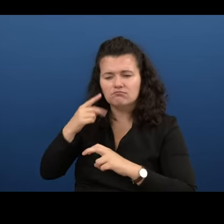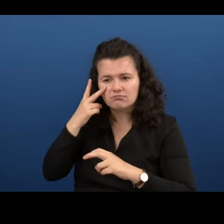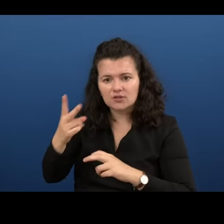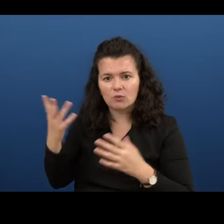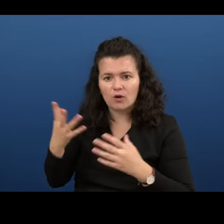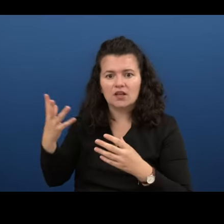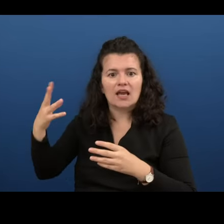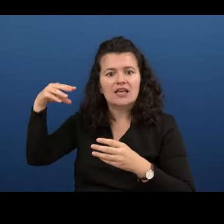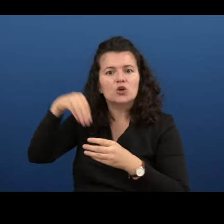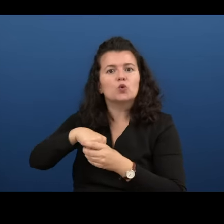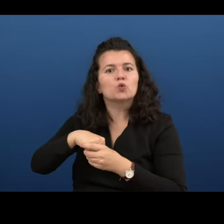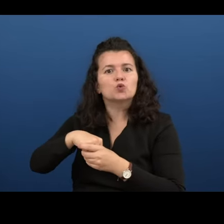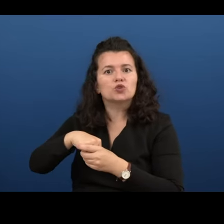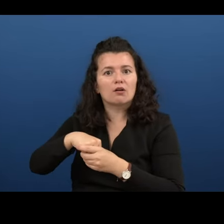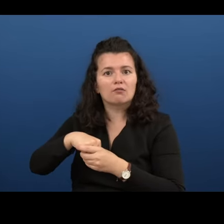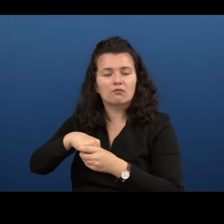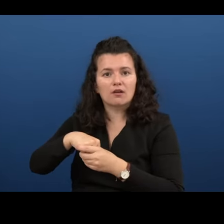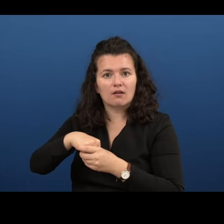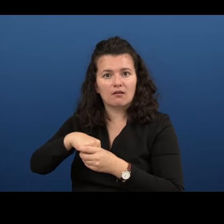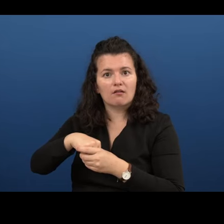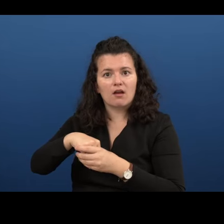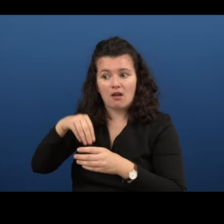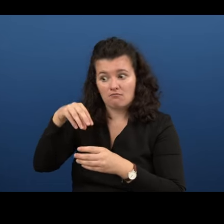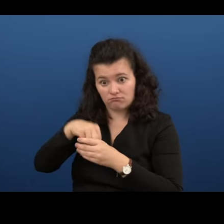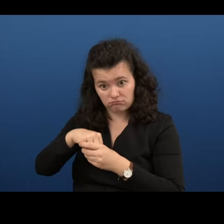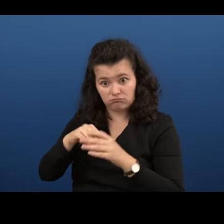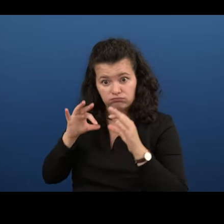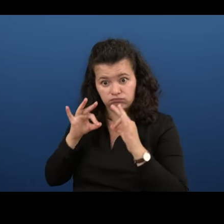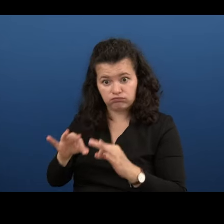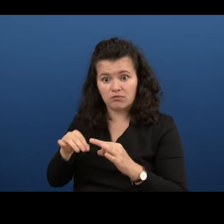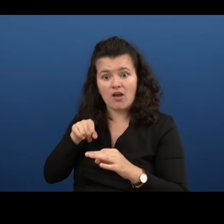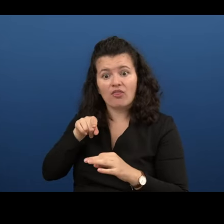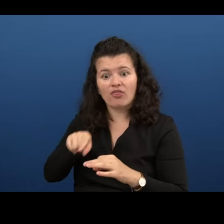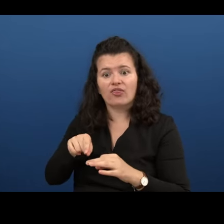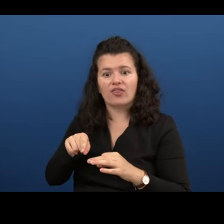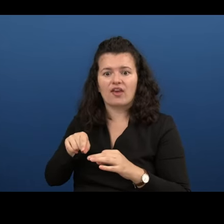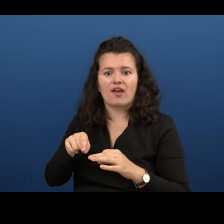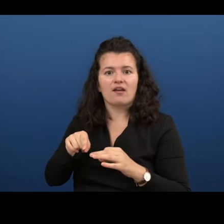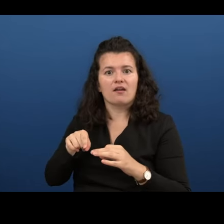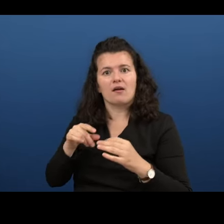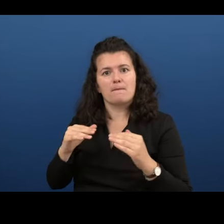more than four times, likely to outperform their peers in total shall return.